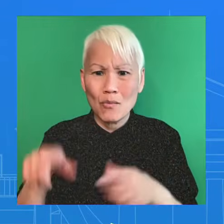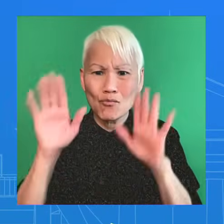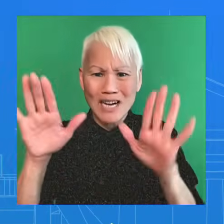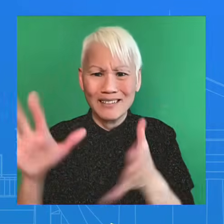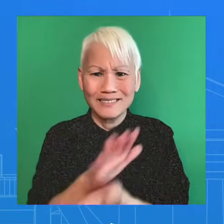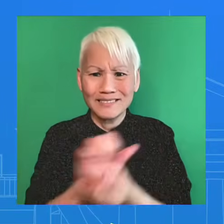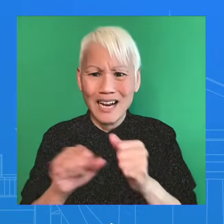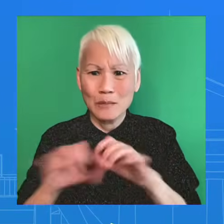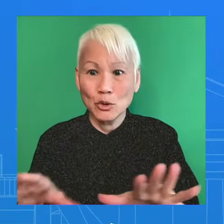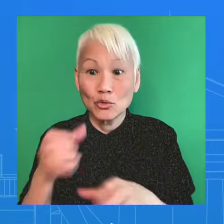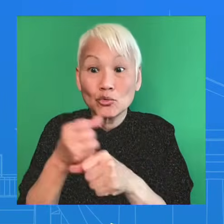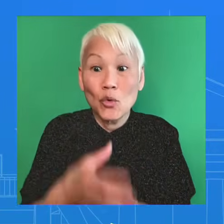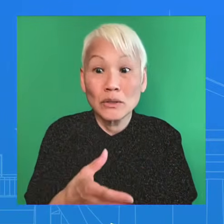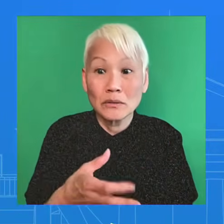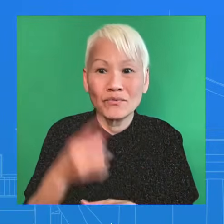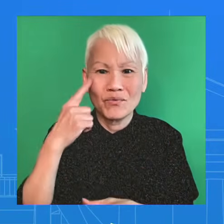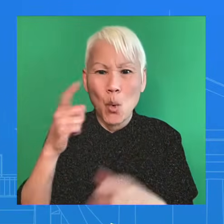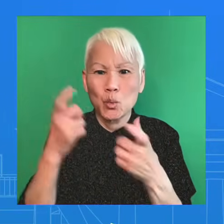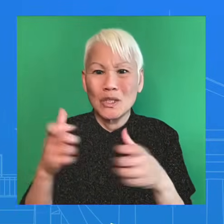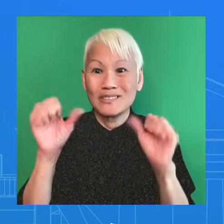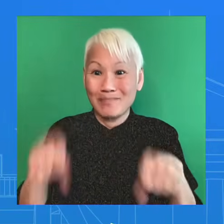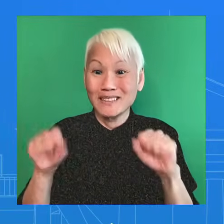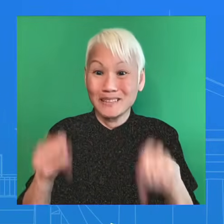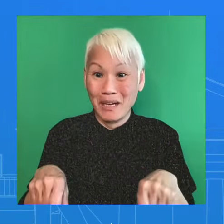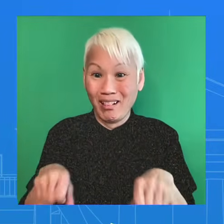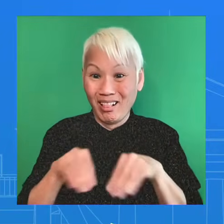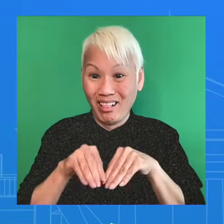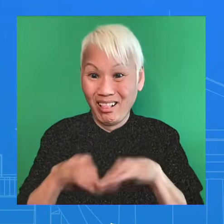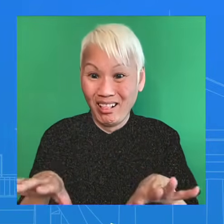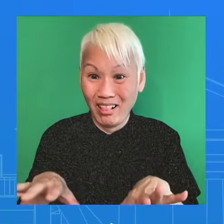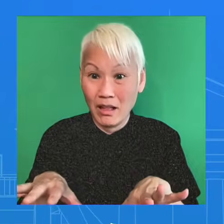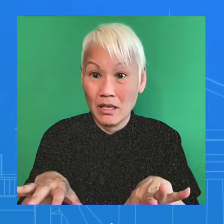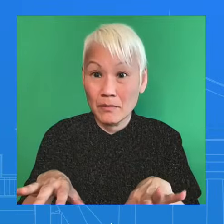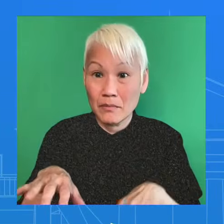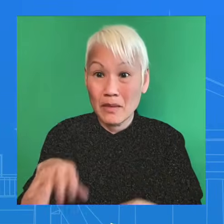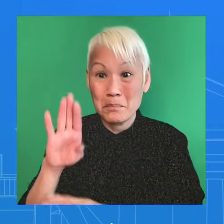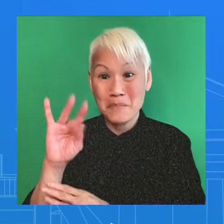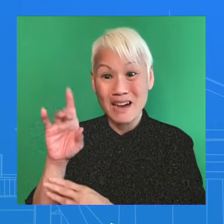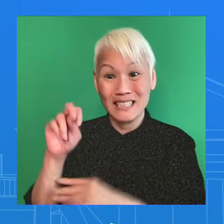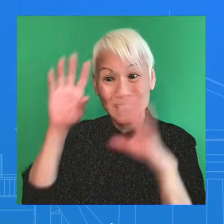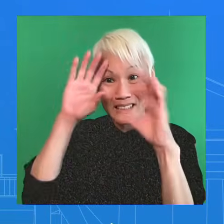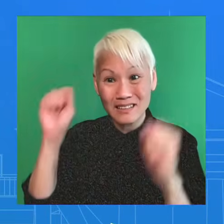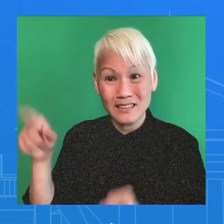of great consequence in these leaks. How could that be true? Mr. Kirby: Both are true.